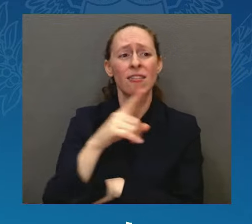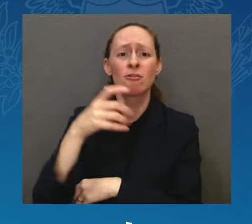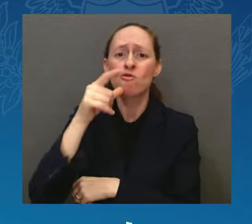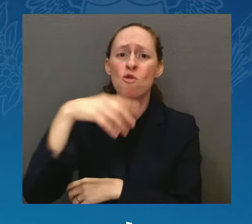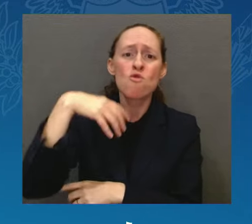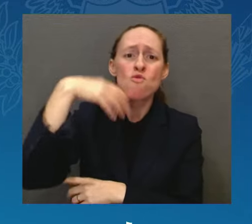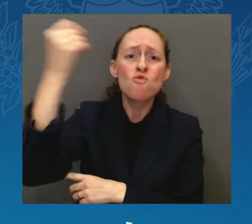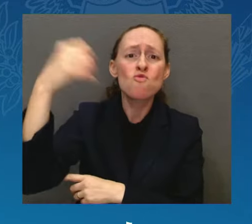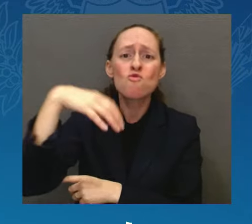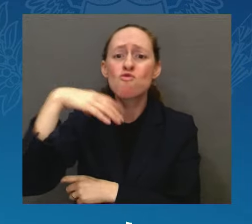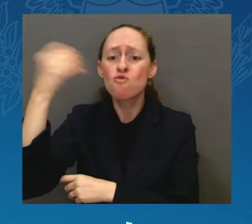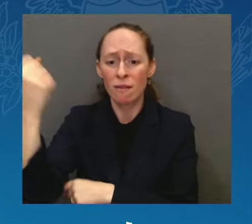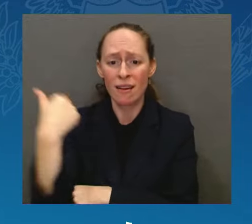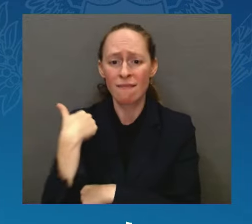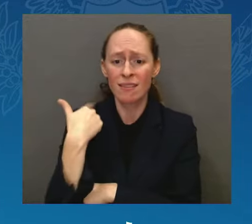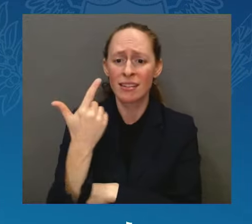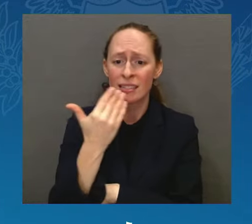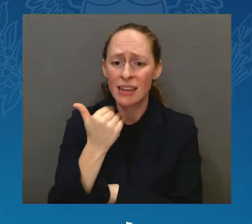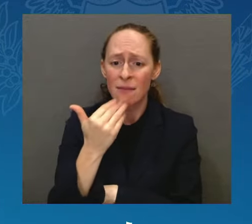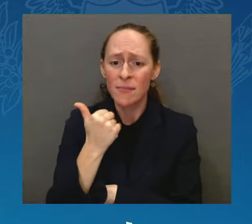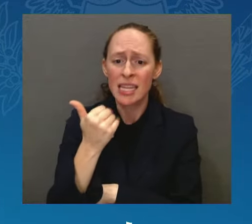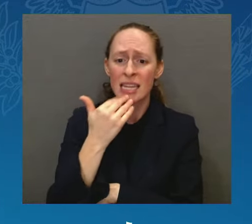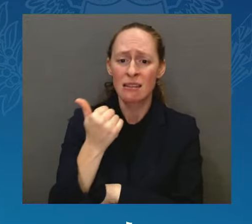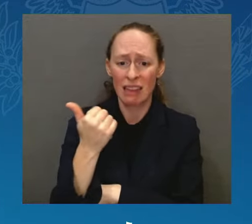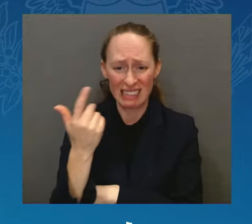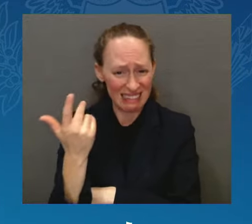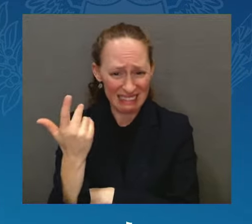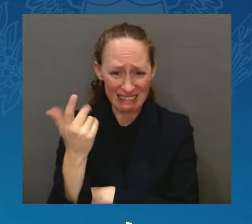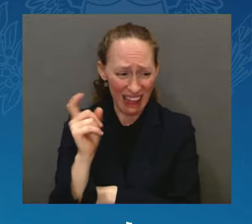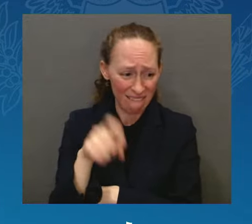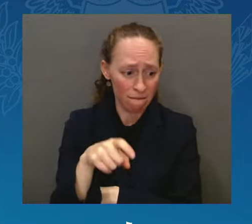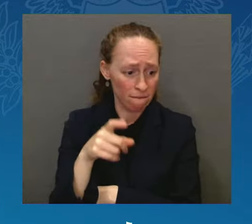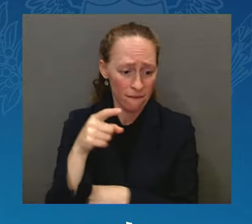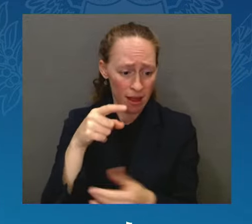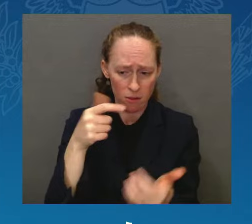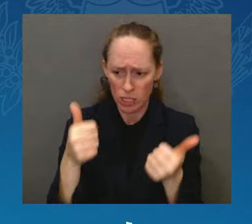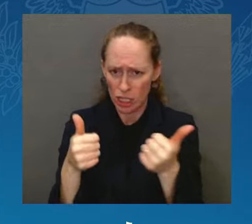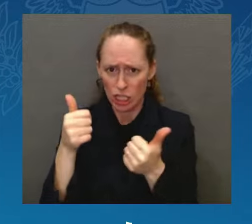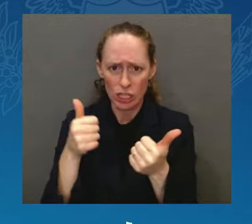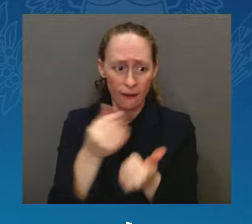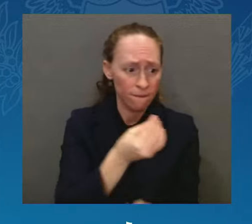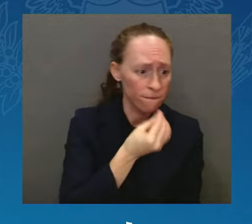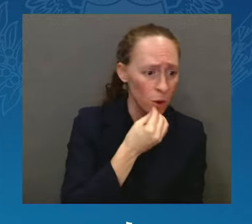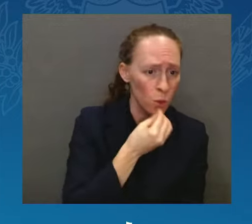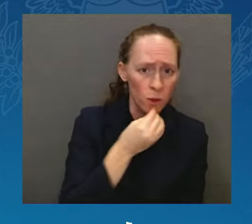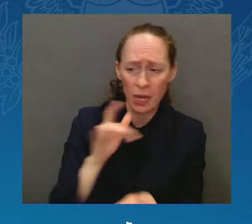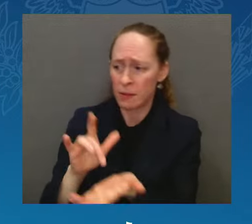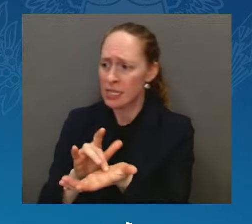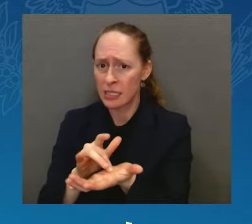or filling their prescription. And I'm going to do an informal poll right now: Who here has a family member